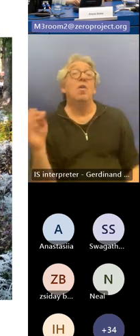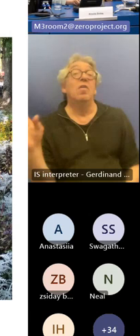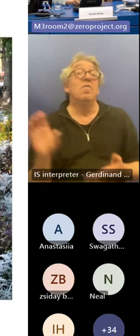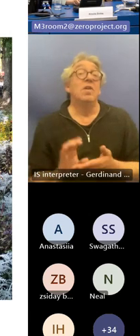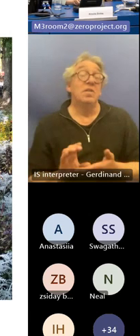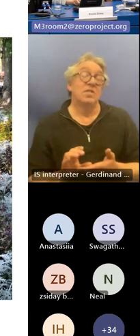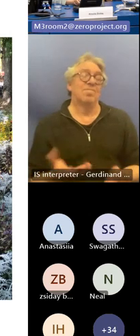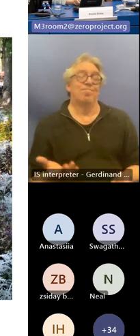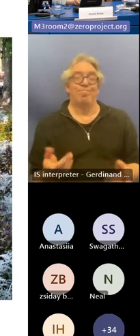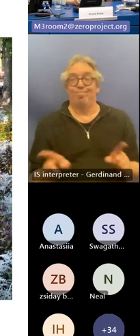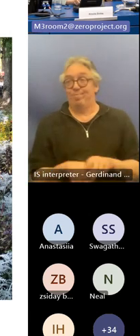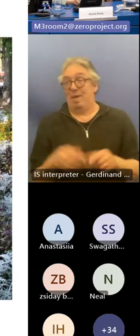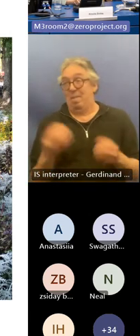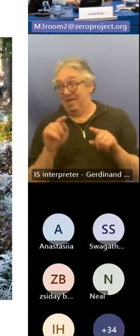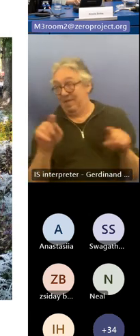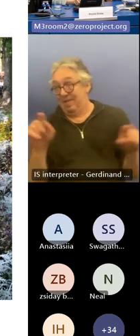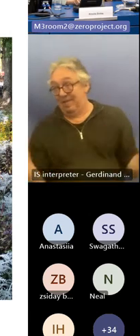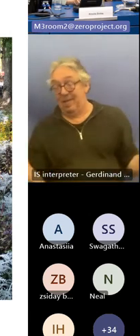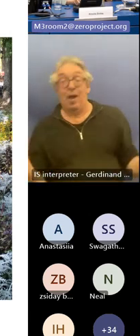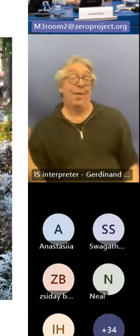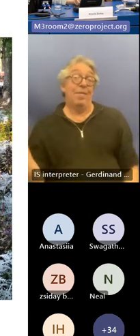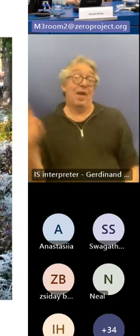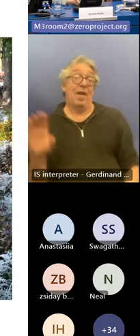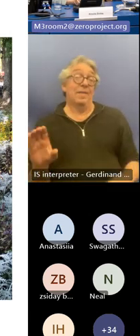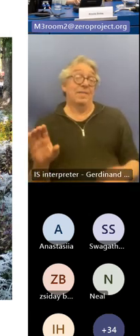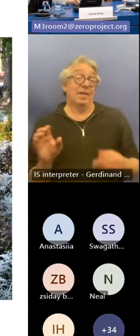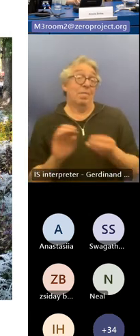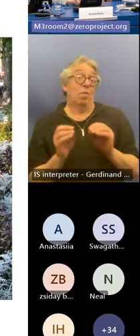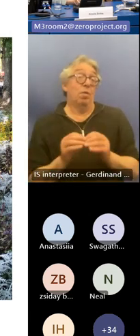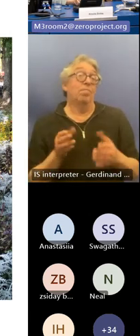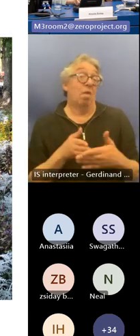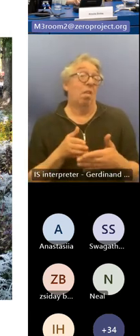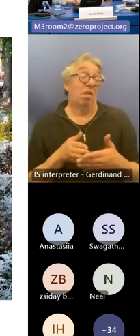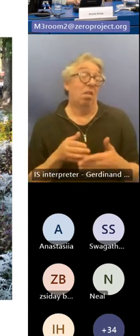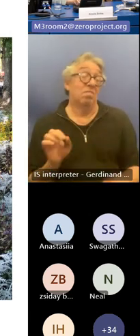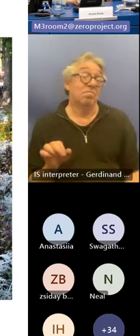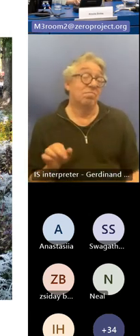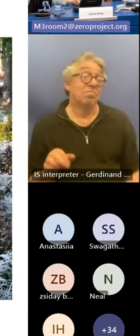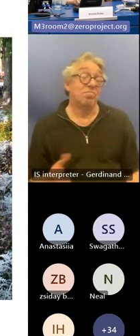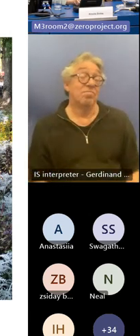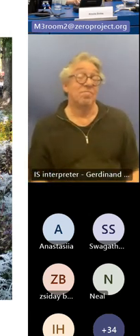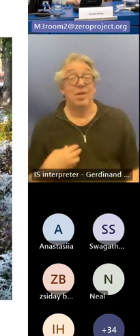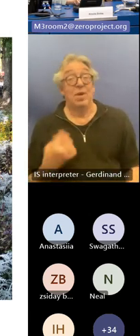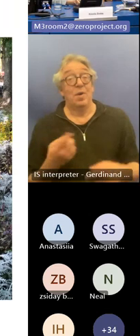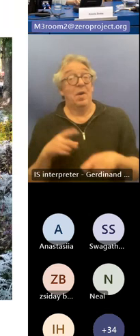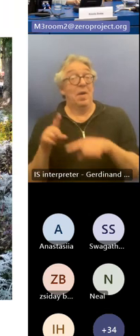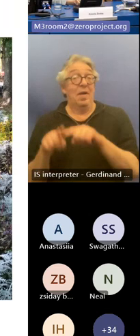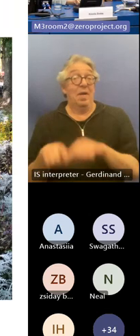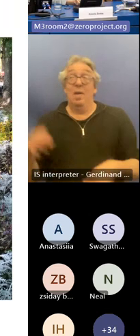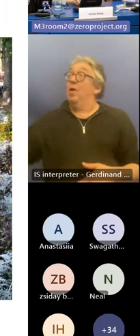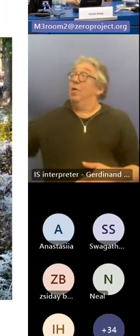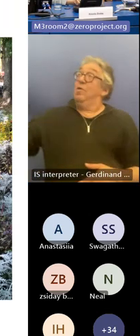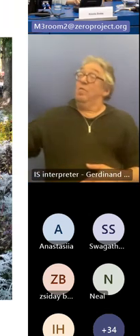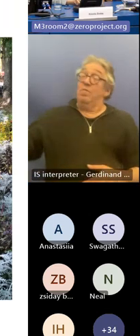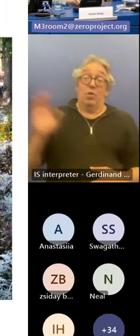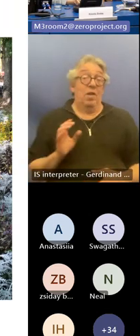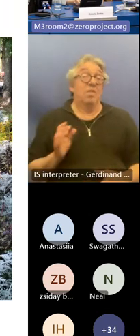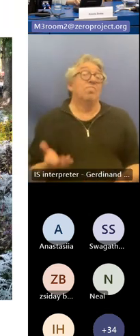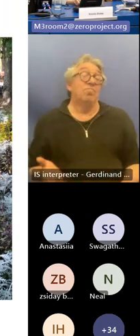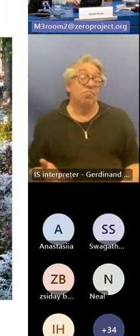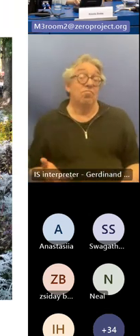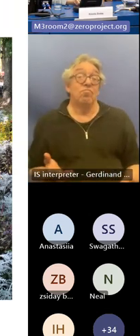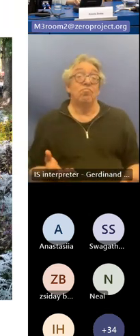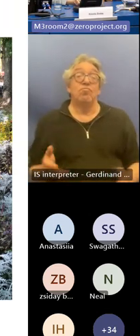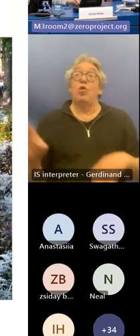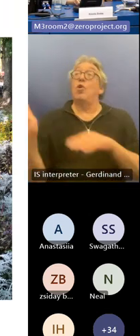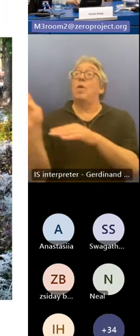this is a question for us as well. We rely on funds and also work with companies to place